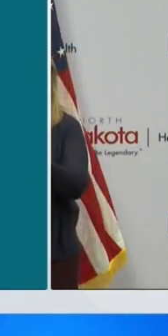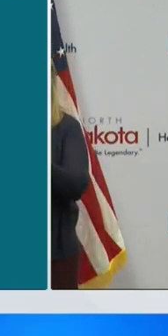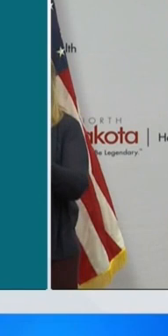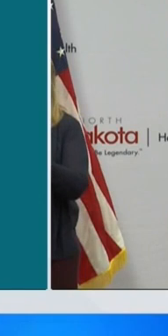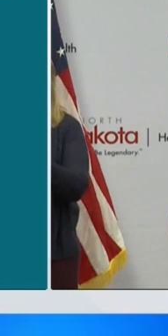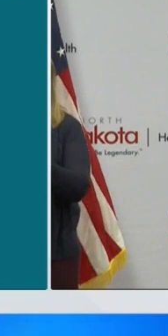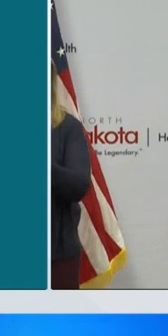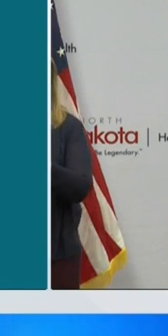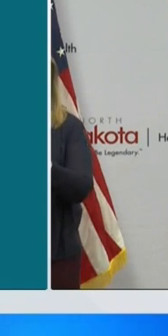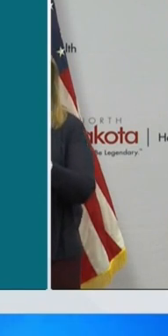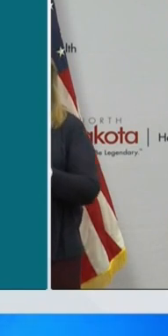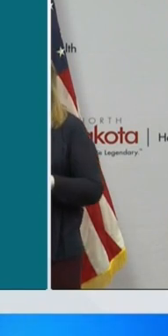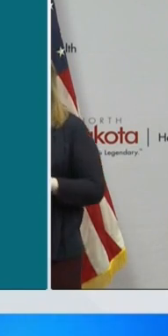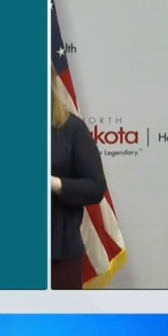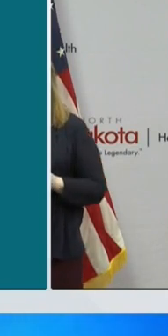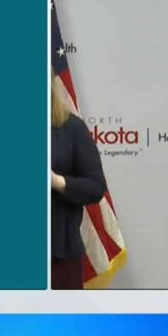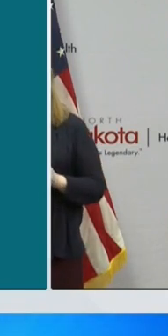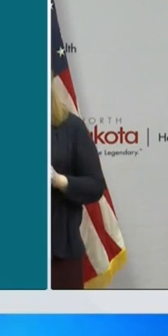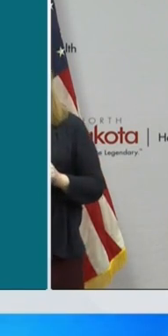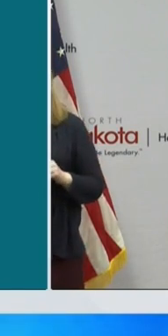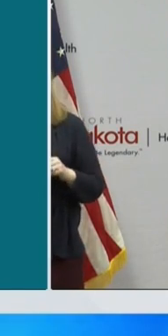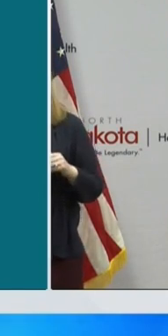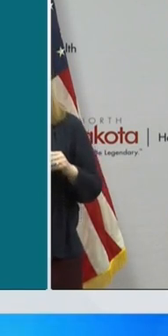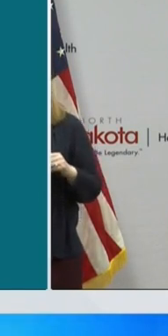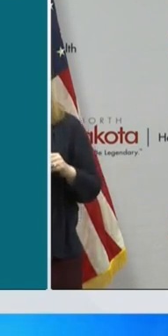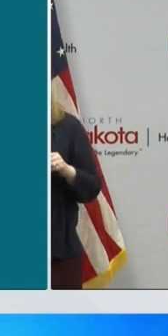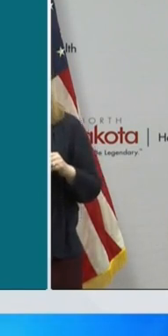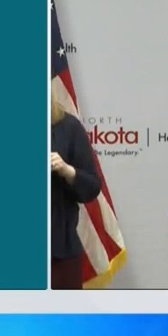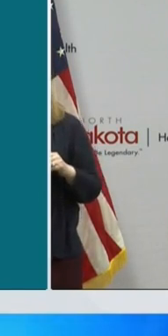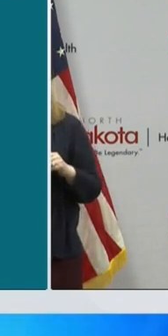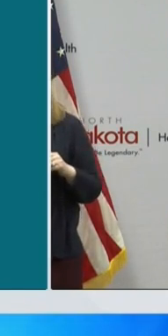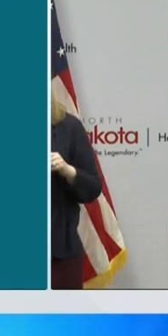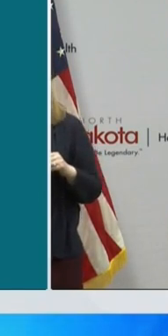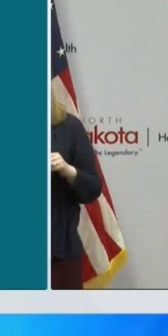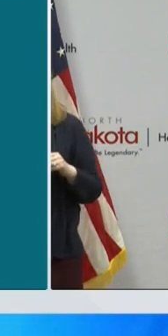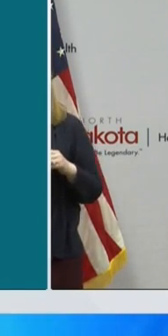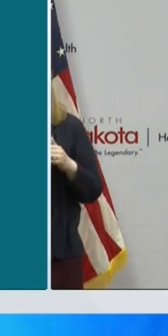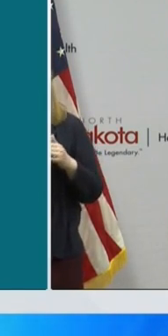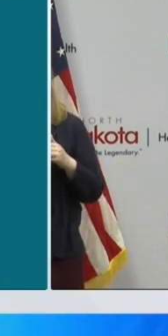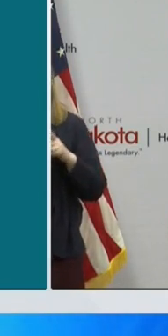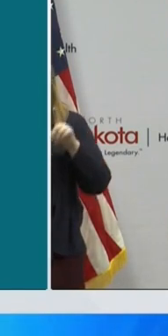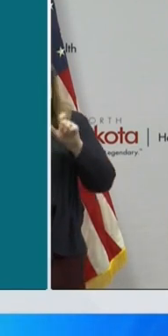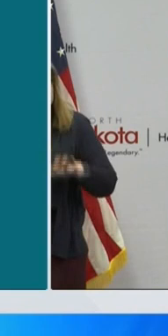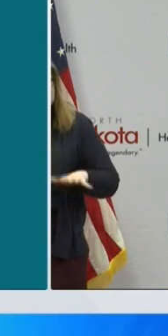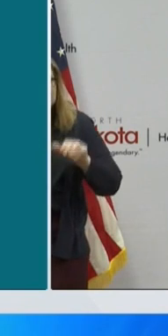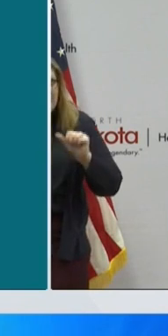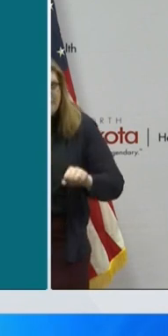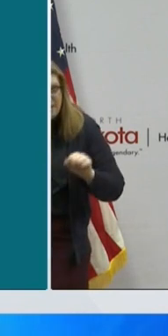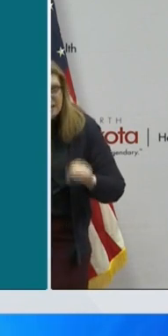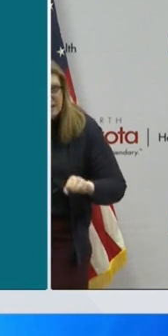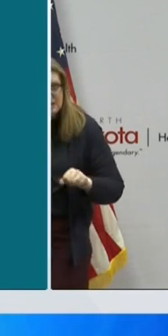IF YOU CAN HAVE HIGH TESTING PER CAPITA AND LOW PERCENTAGE POSITIVES, THAT IS A GOOD PLACE TO BE, THAT'S WHERE WE'VE BEEN